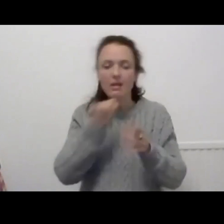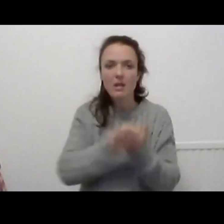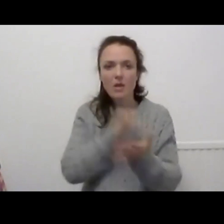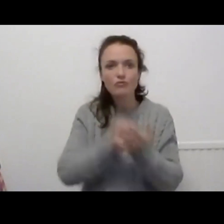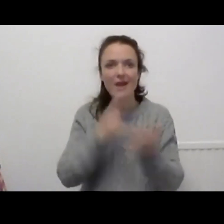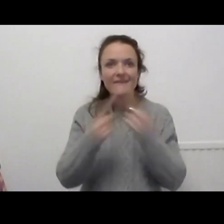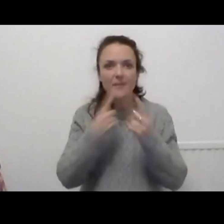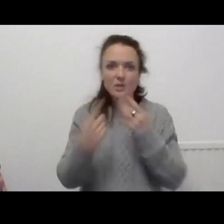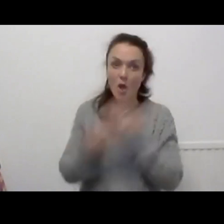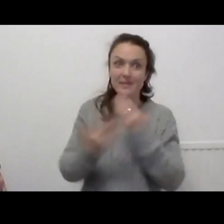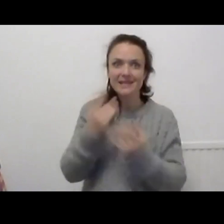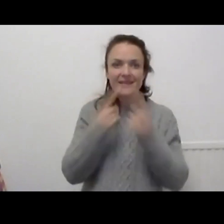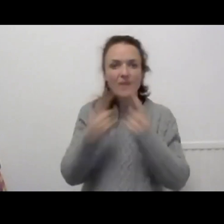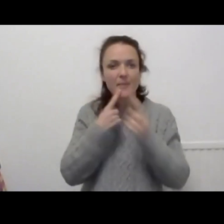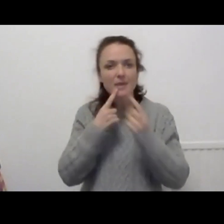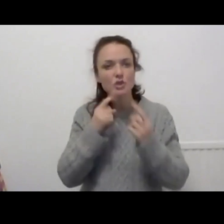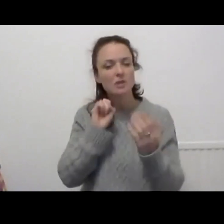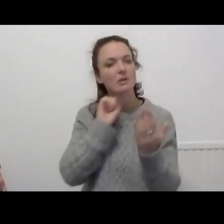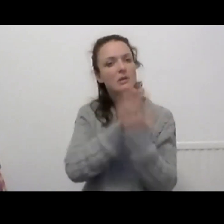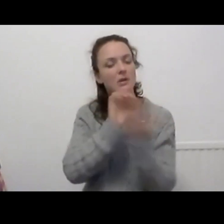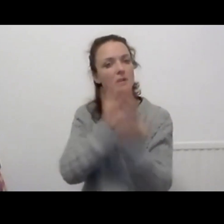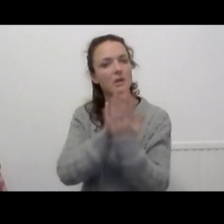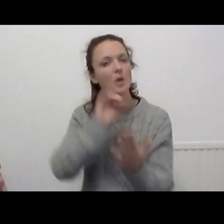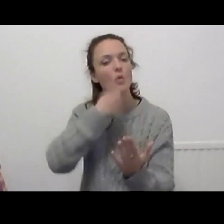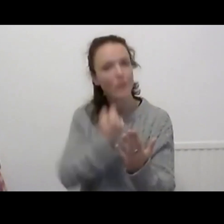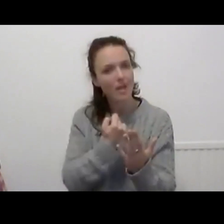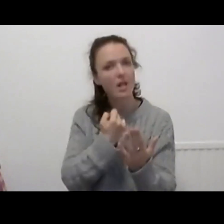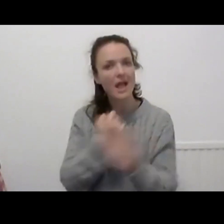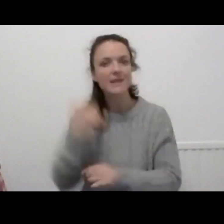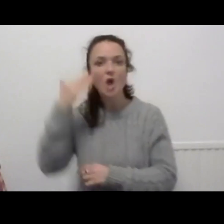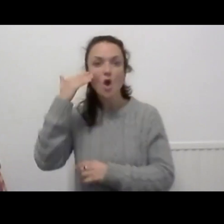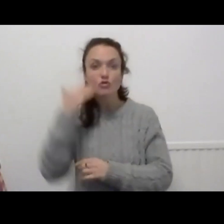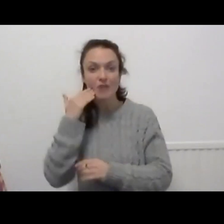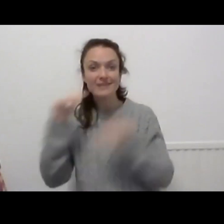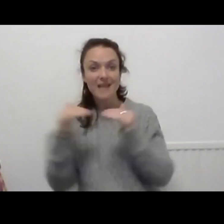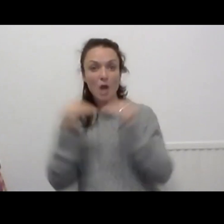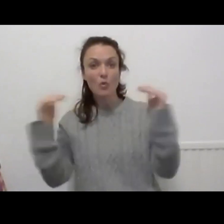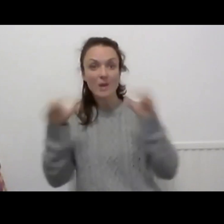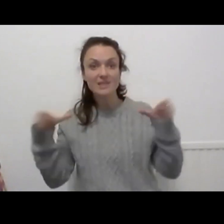the COVID-19 race equality group. We will continue to push out reliable information